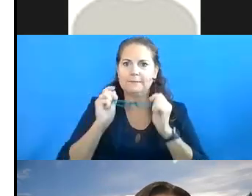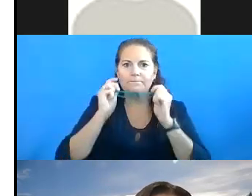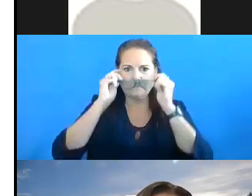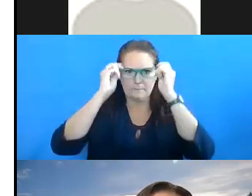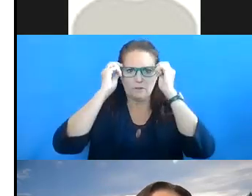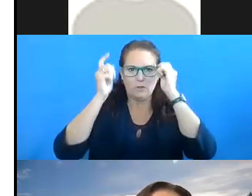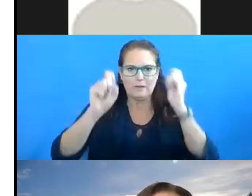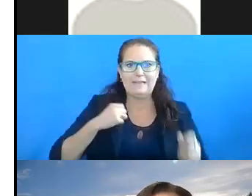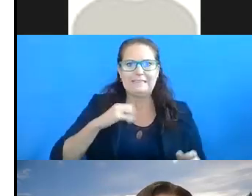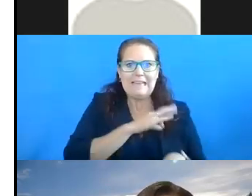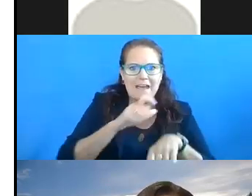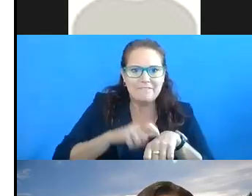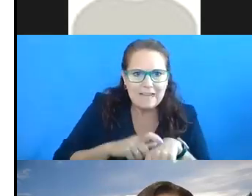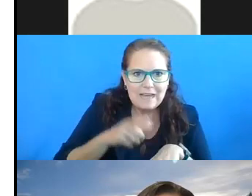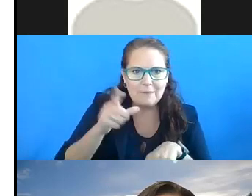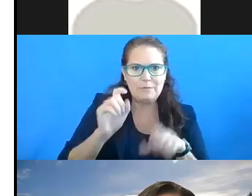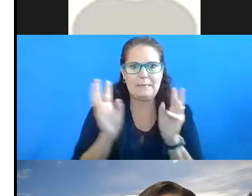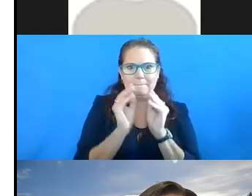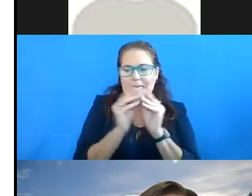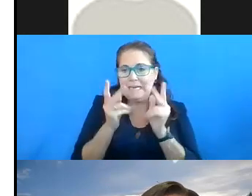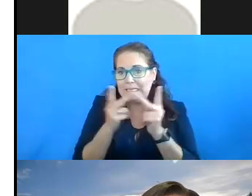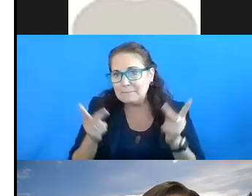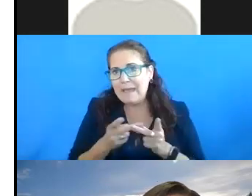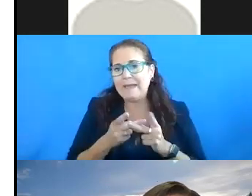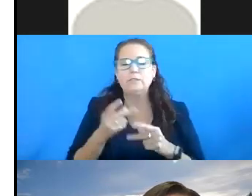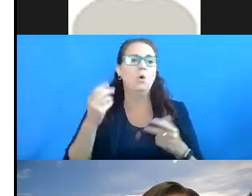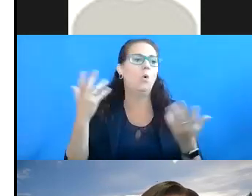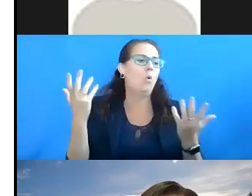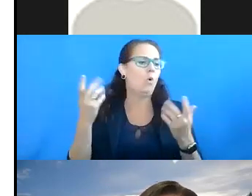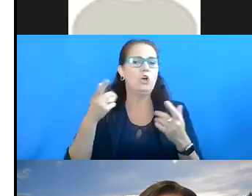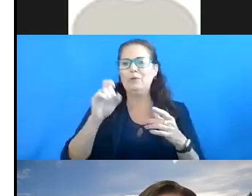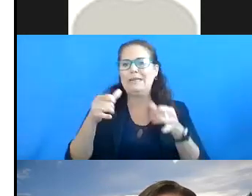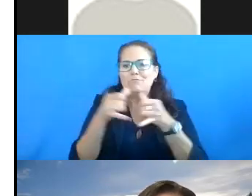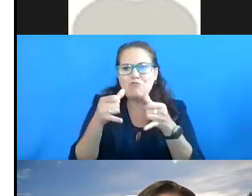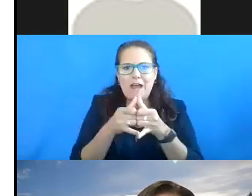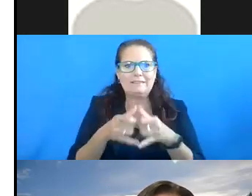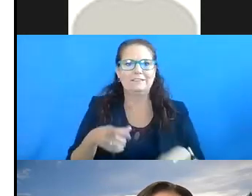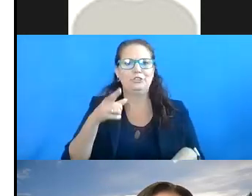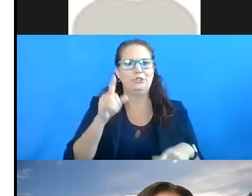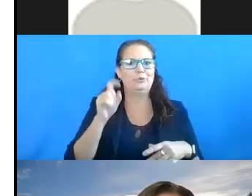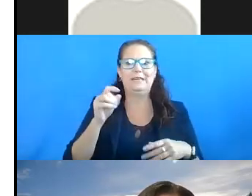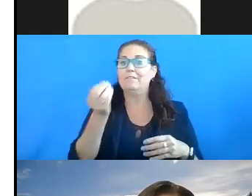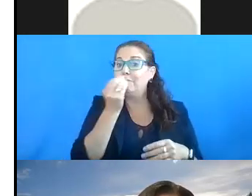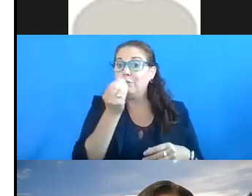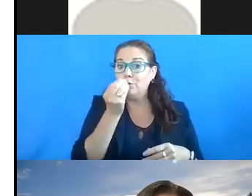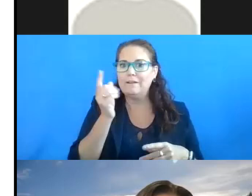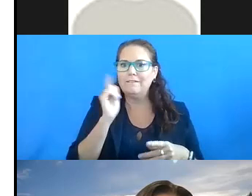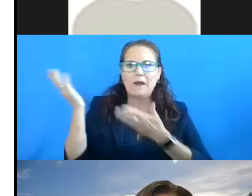you need meeting space? Do you need prizes? Do you need food for caterers? Do you need